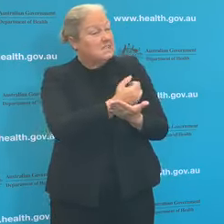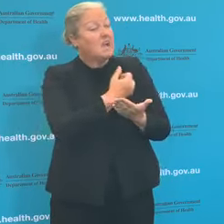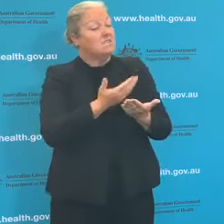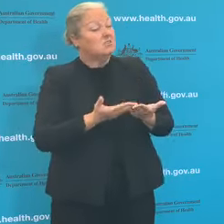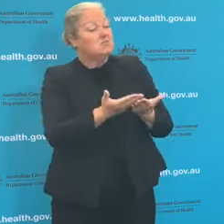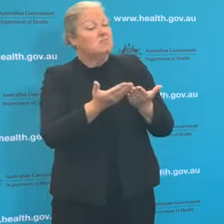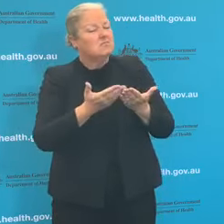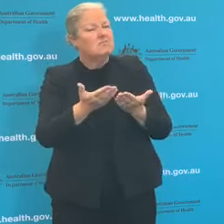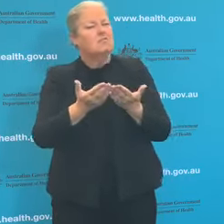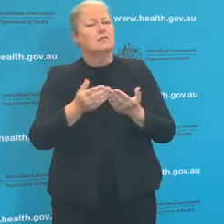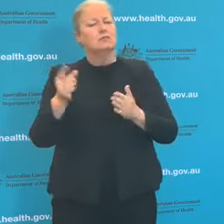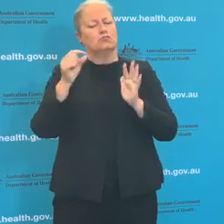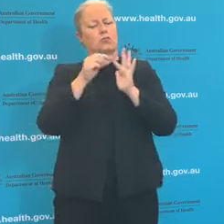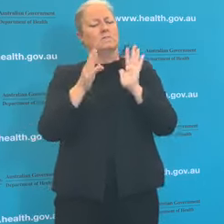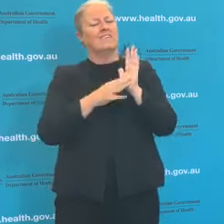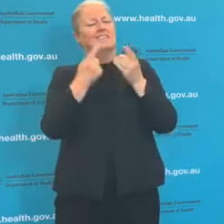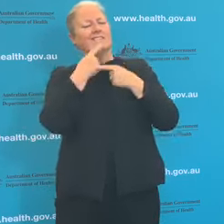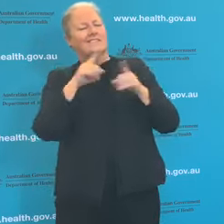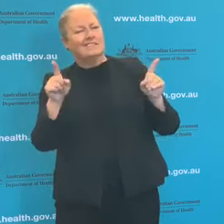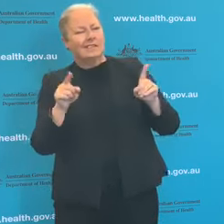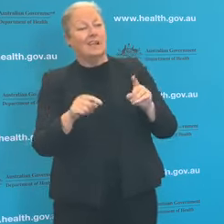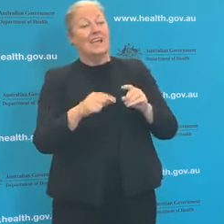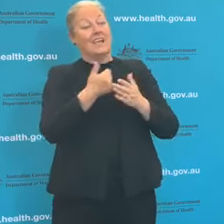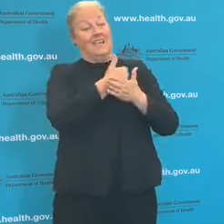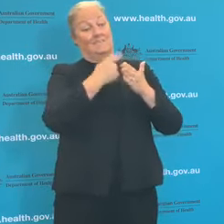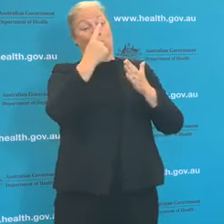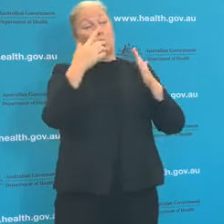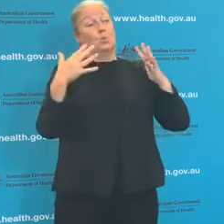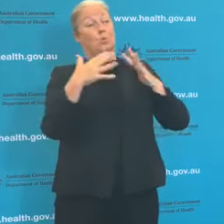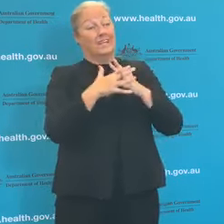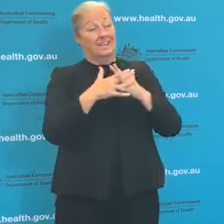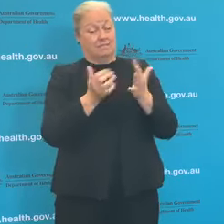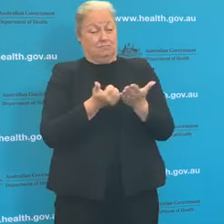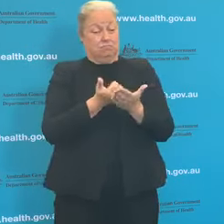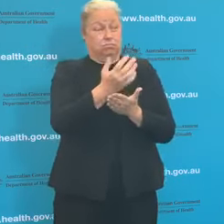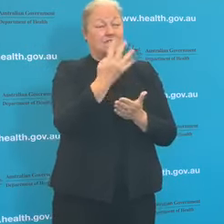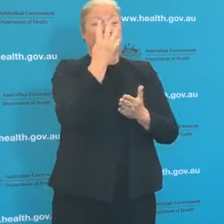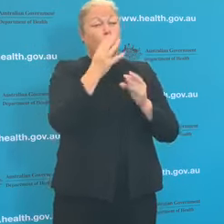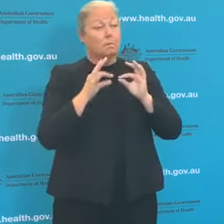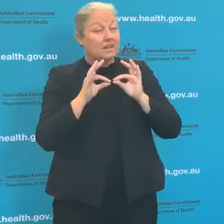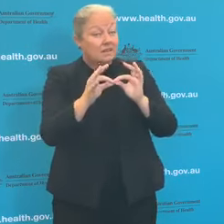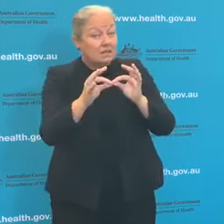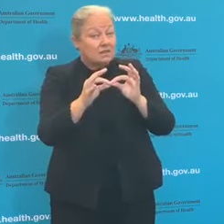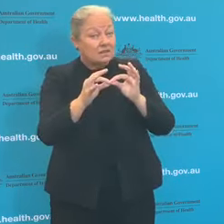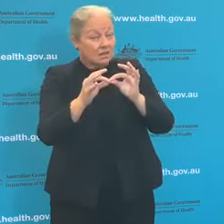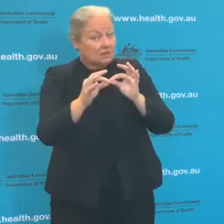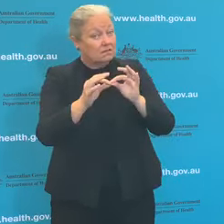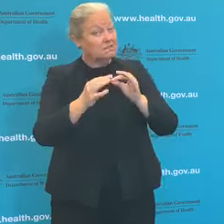4 billion a week to keep them in place. Is that a consideration we need to keep in mind,